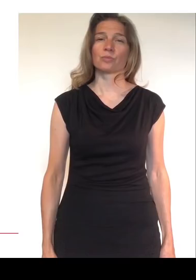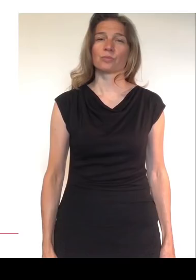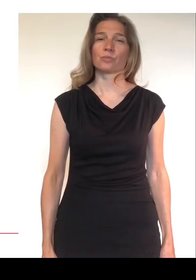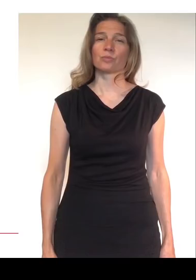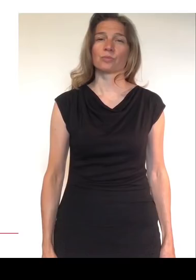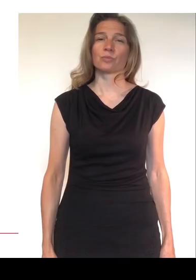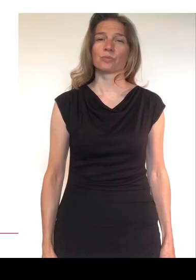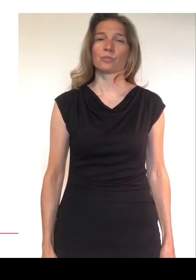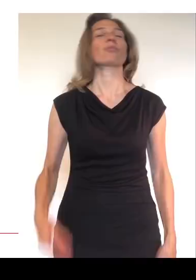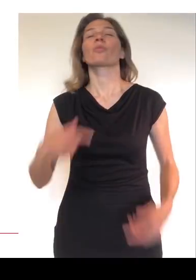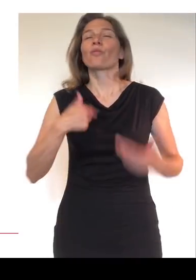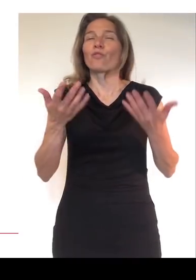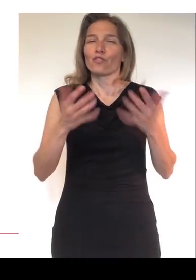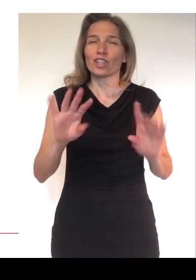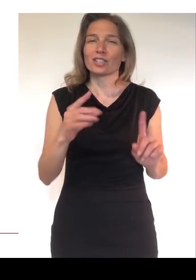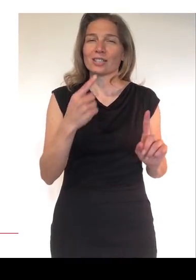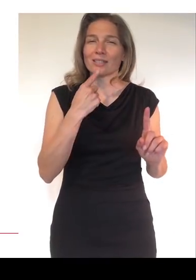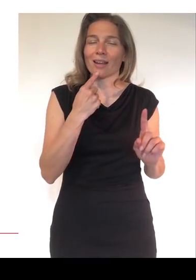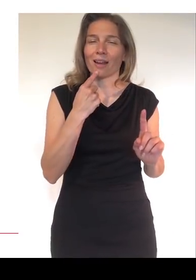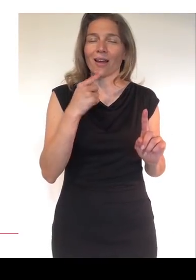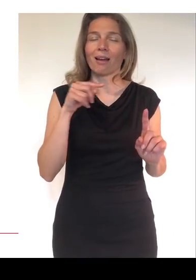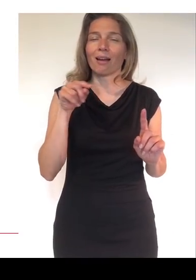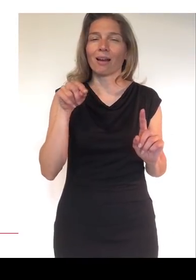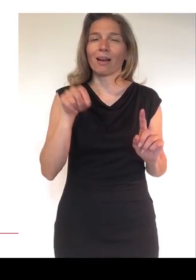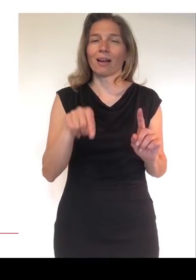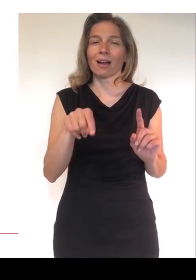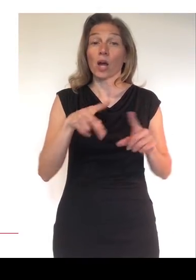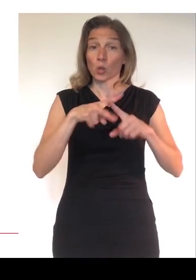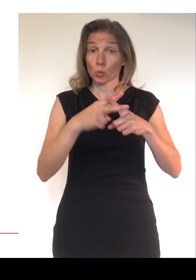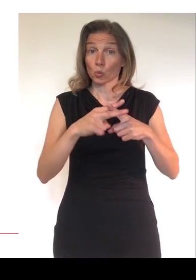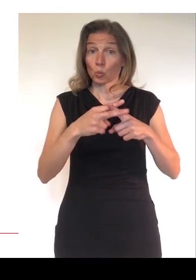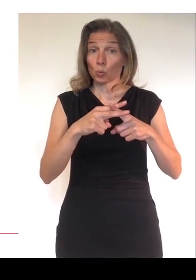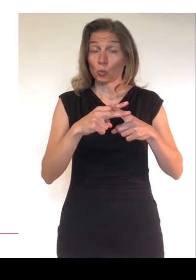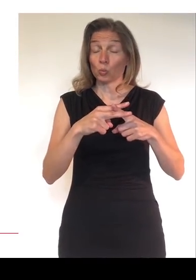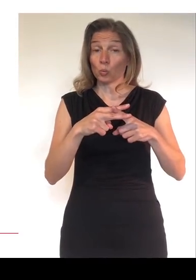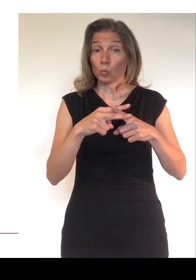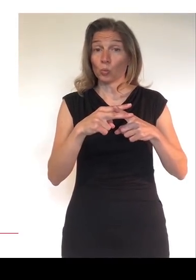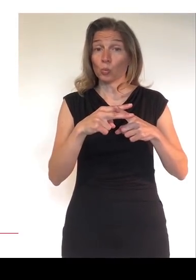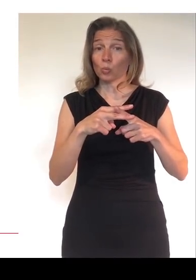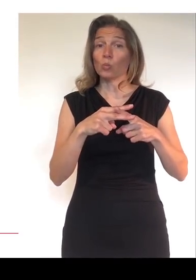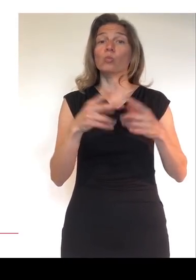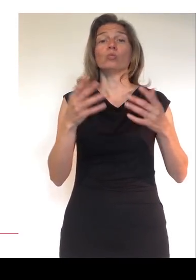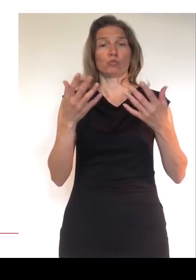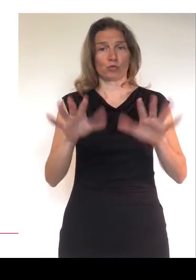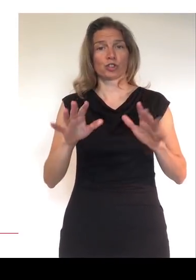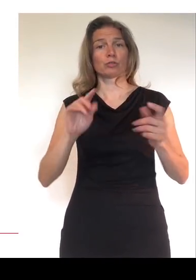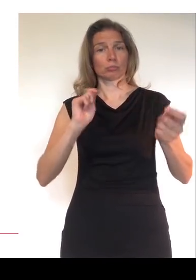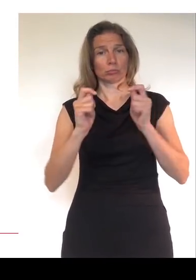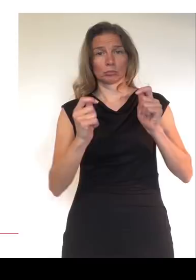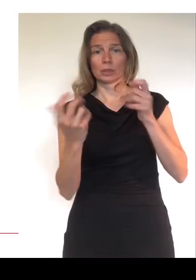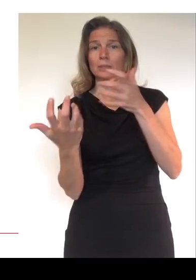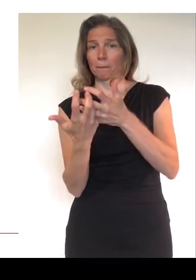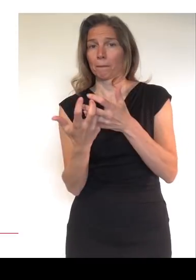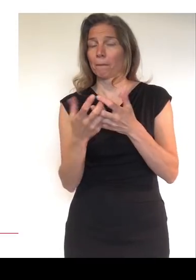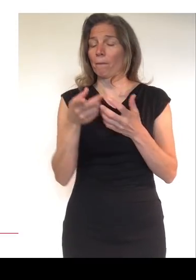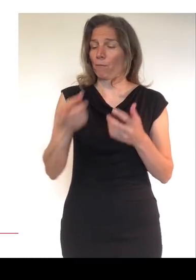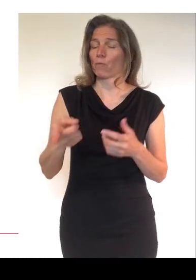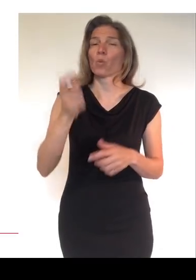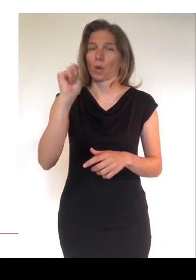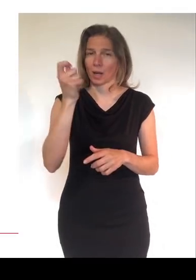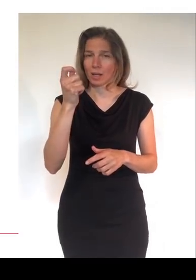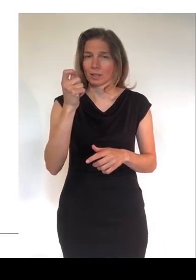I already said that we adapted the tool for use with Kenyan Sign Language and